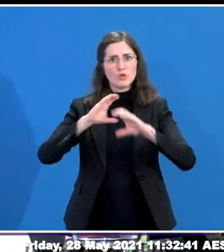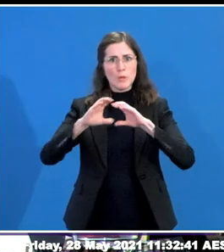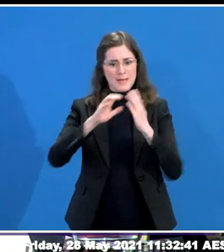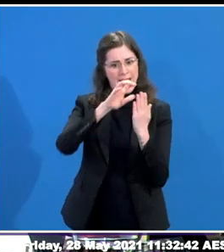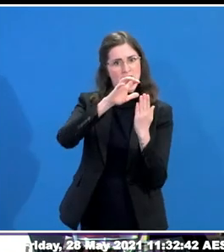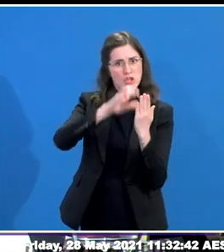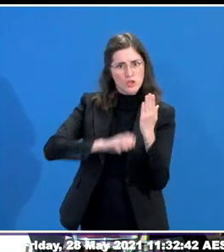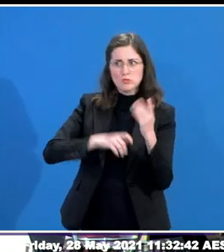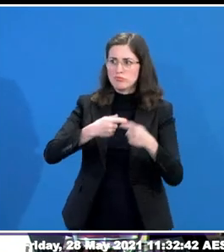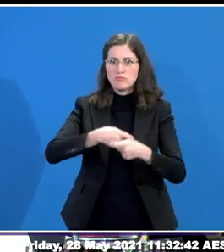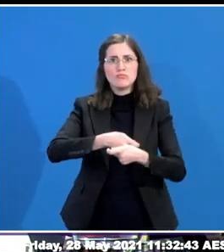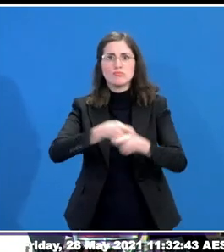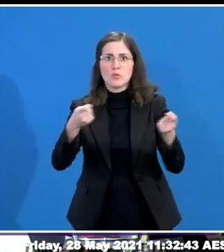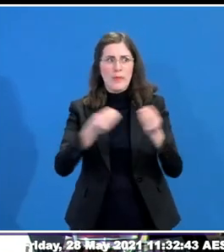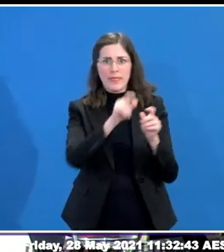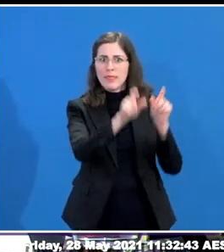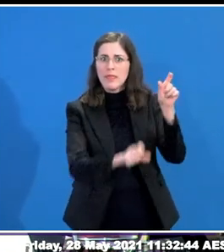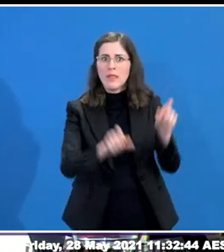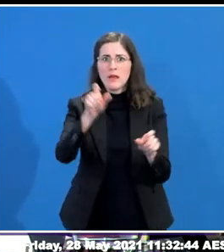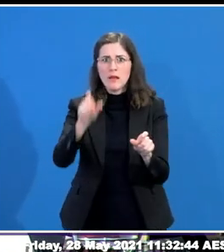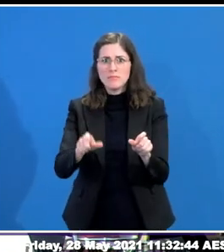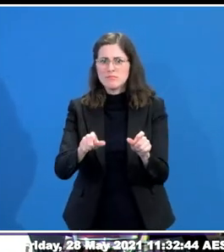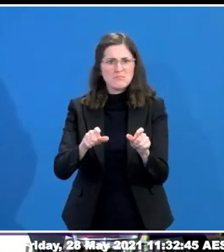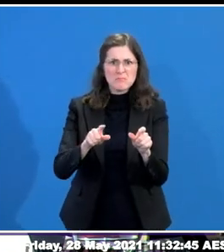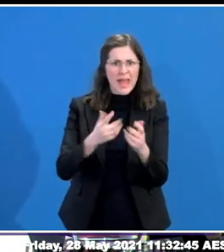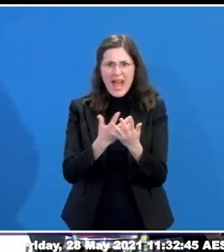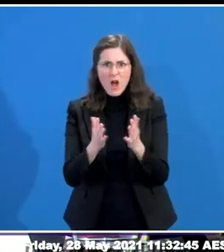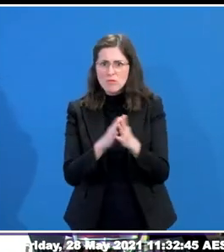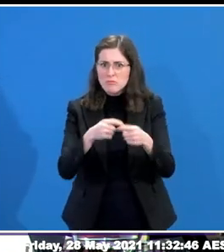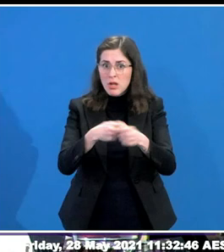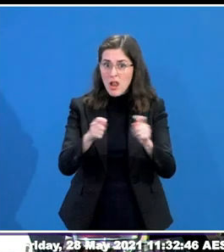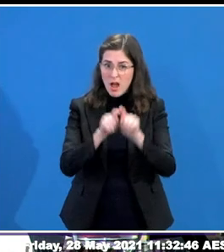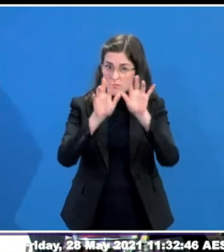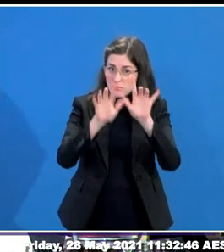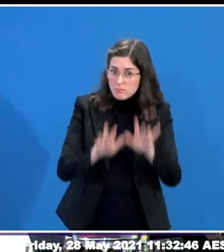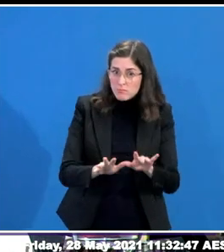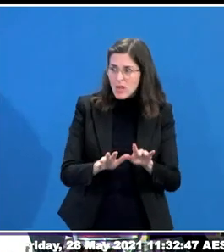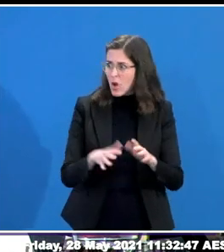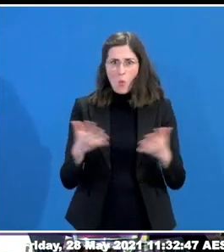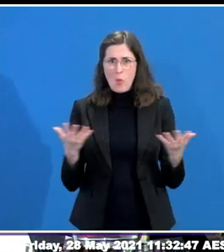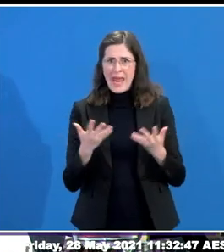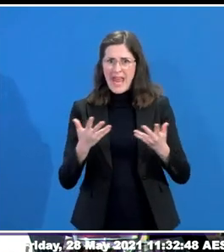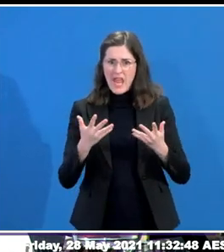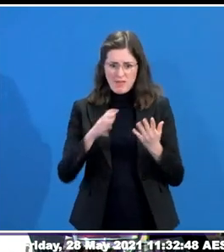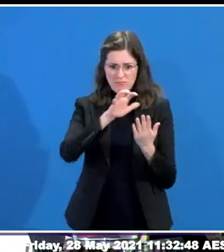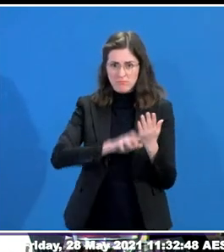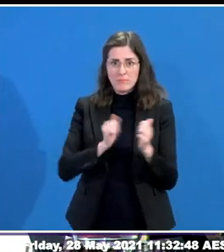Do you know whether that was a written communiqué and where the communiqué is? I'm sorry, I don't.